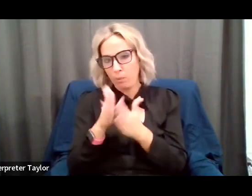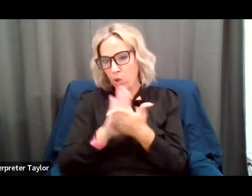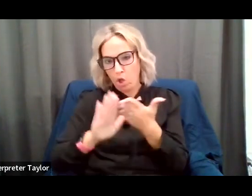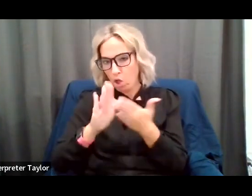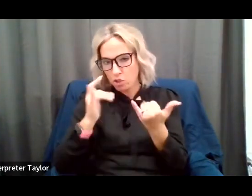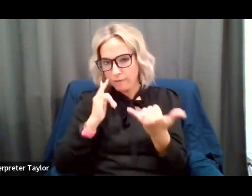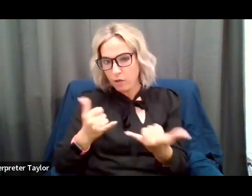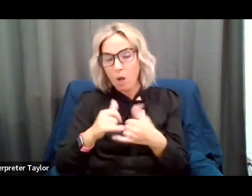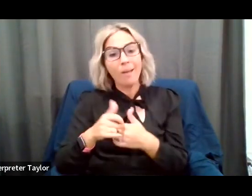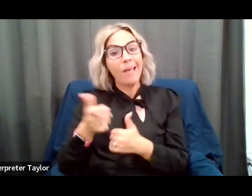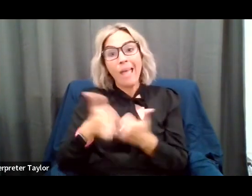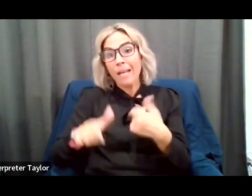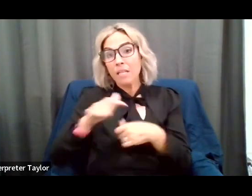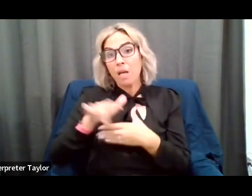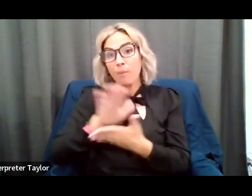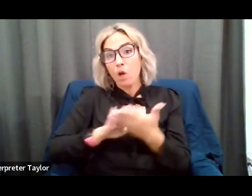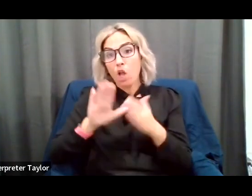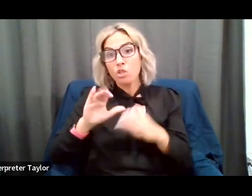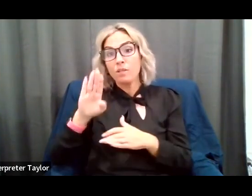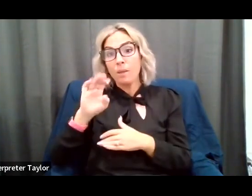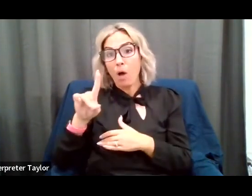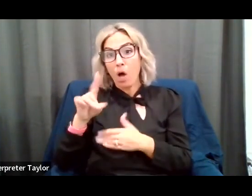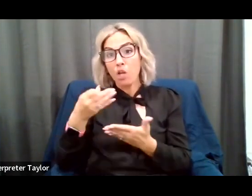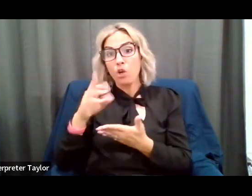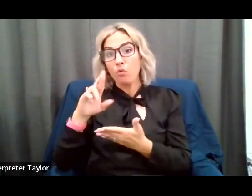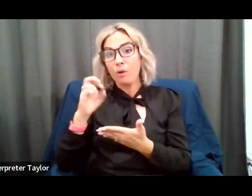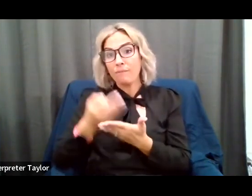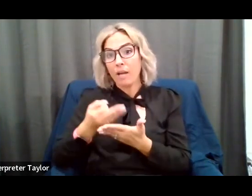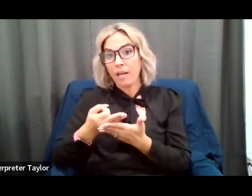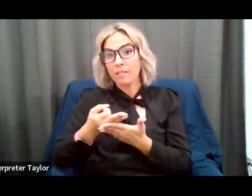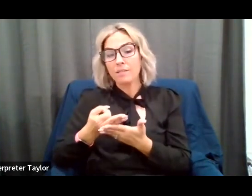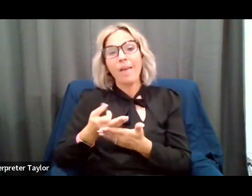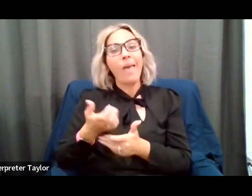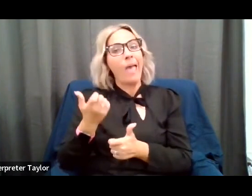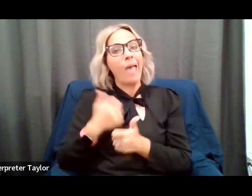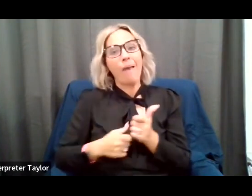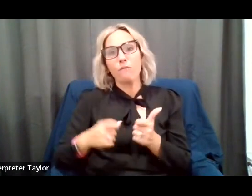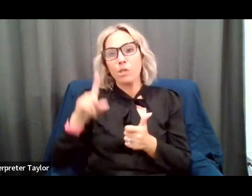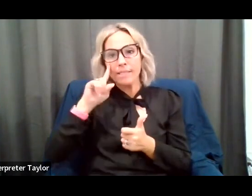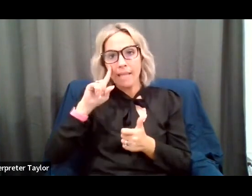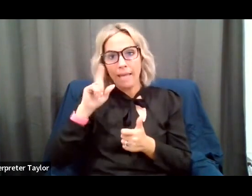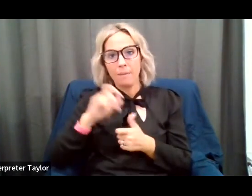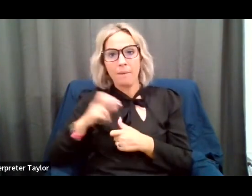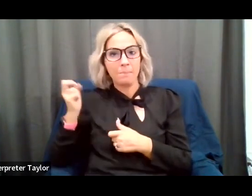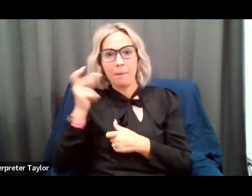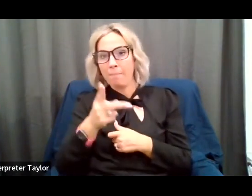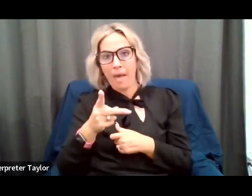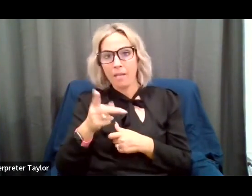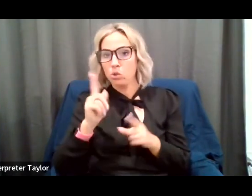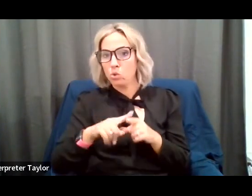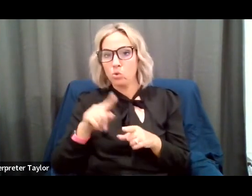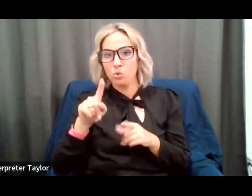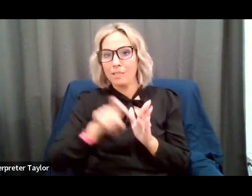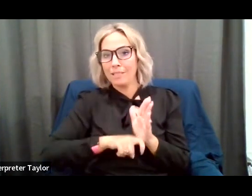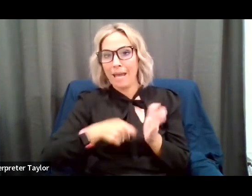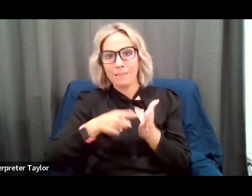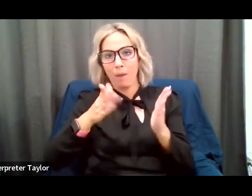Every time the college does a Bond refinancing, every single penny must go back to the taxpayer. Unfortunately, in the past,